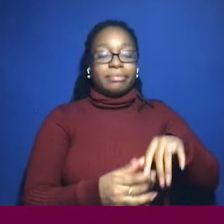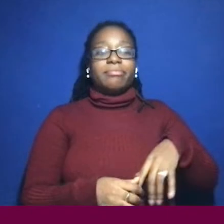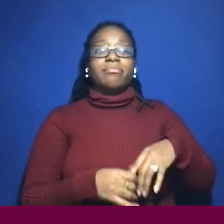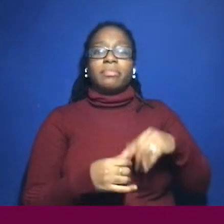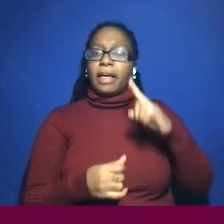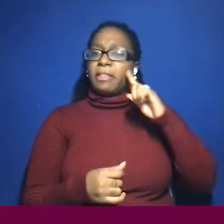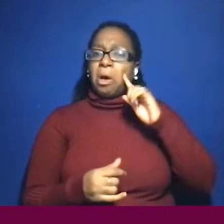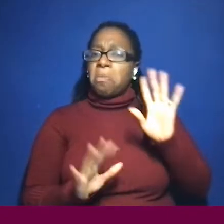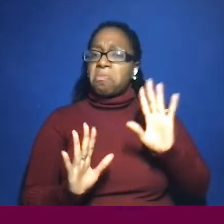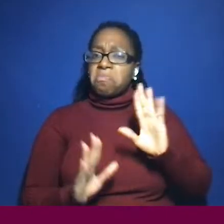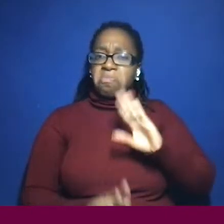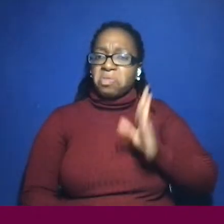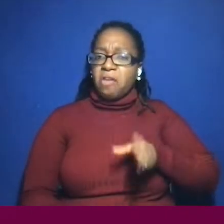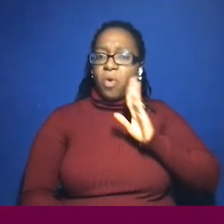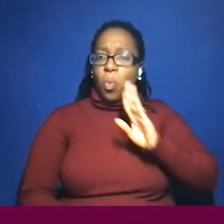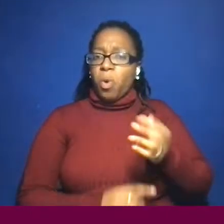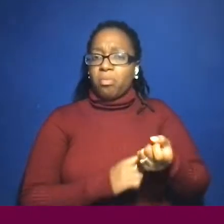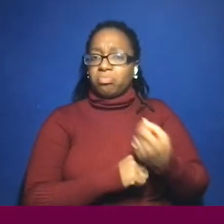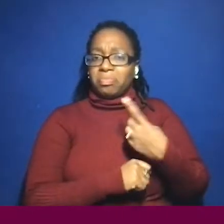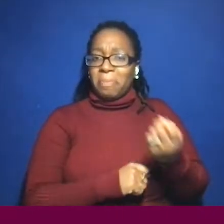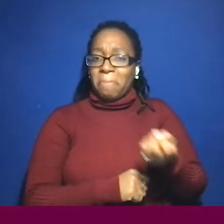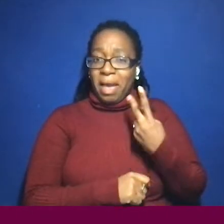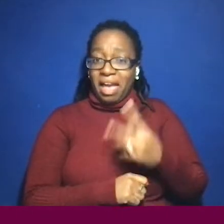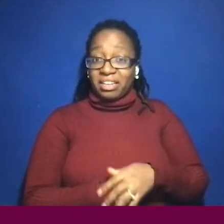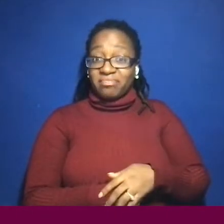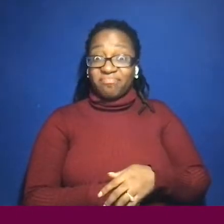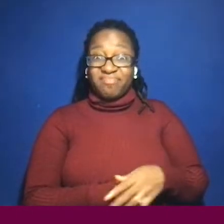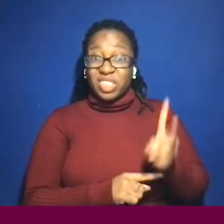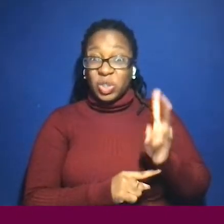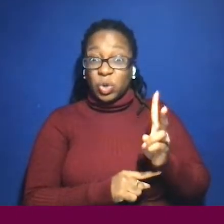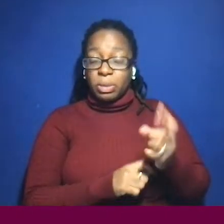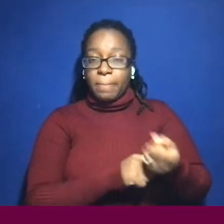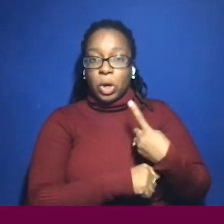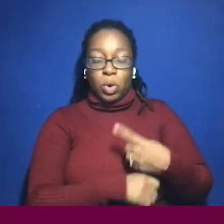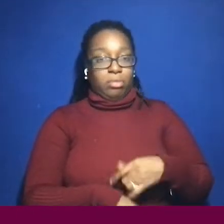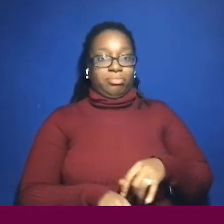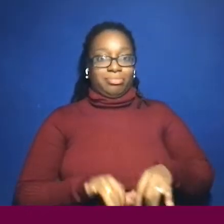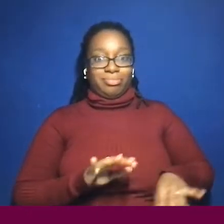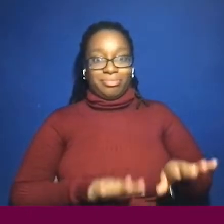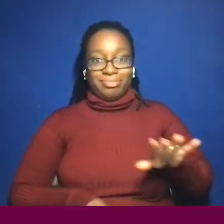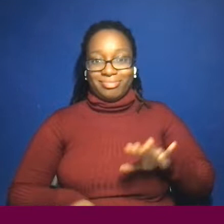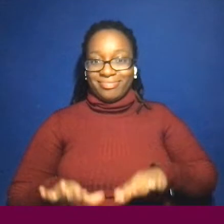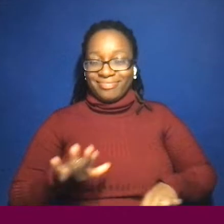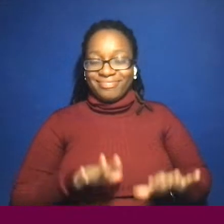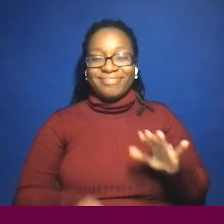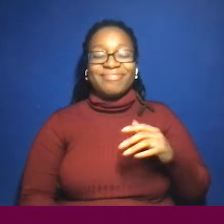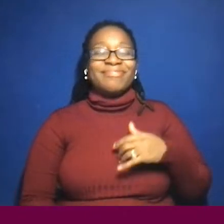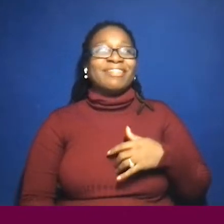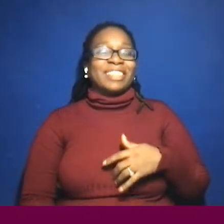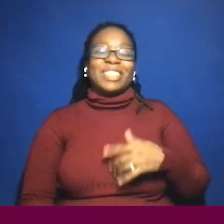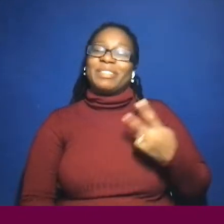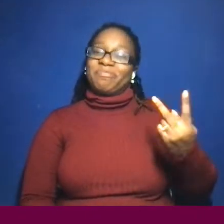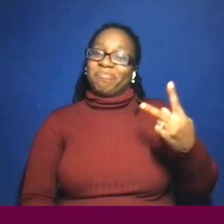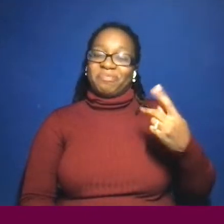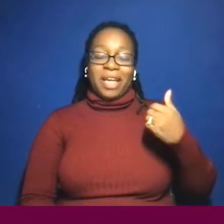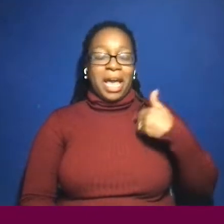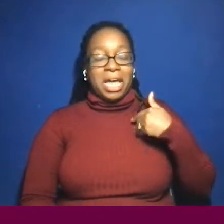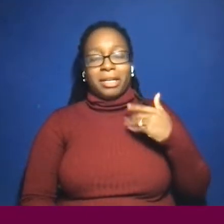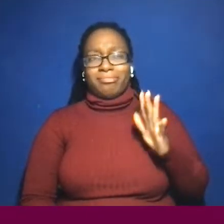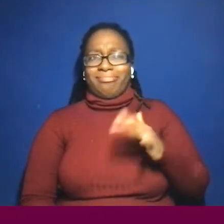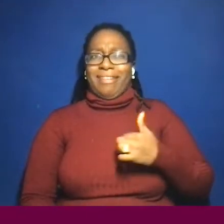her." And I heard back in about two minutes. So we've had just, I think, delightful conversations